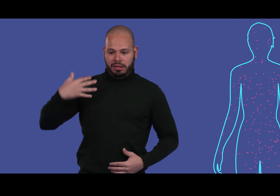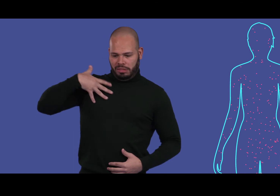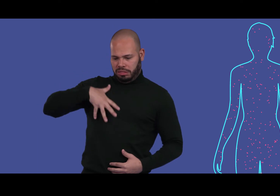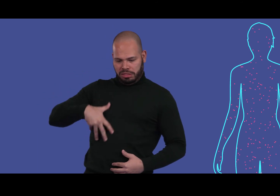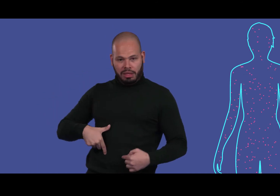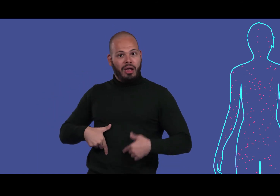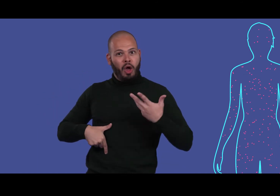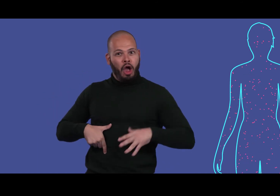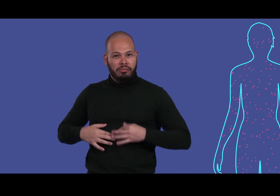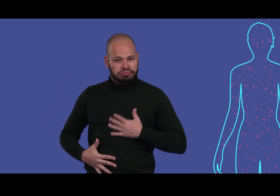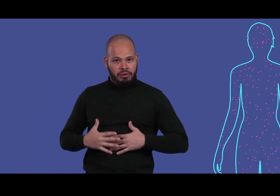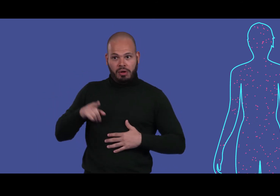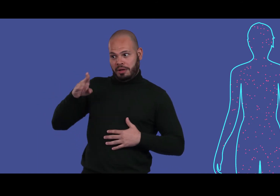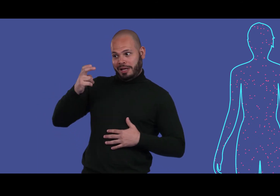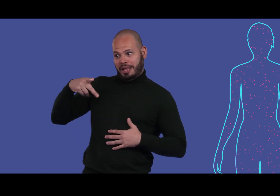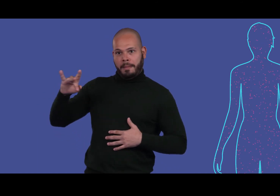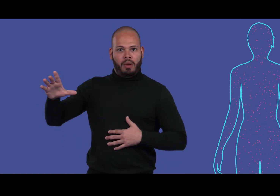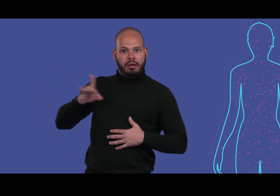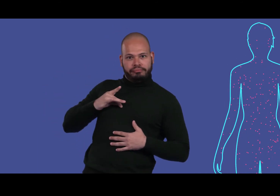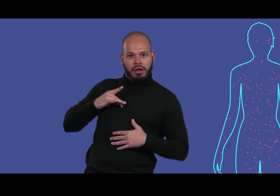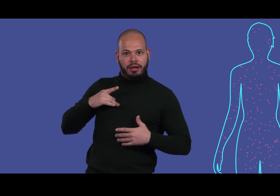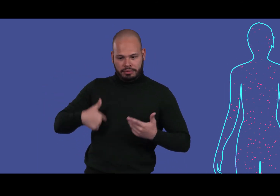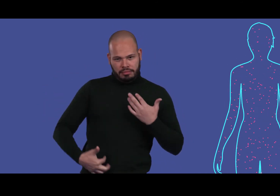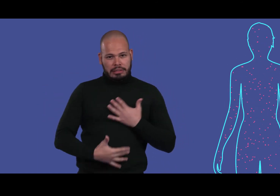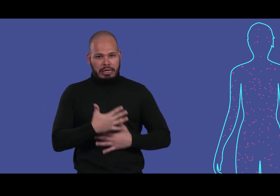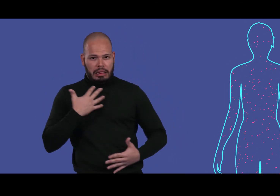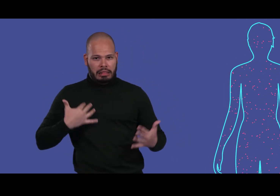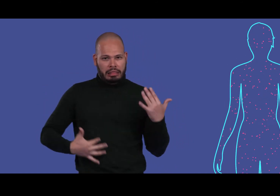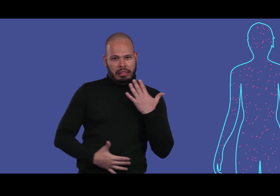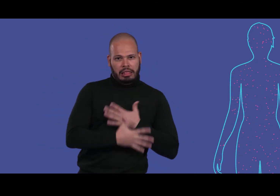a sign that your body has been exposed to the virus.